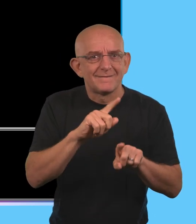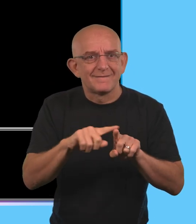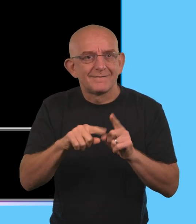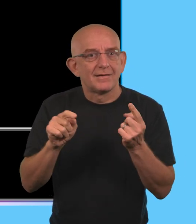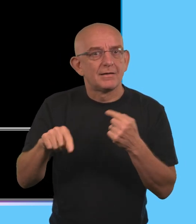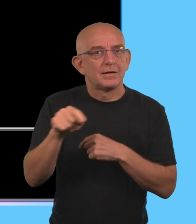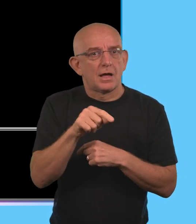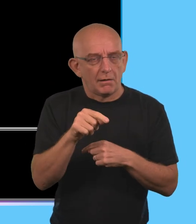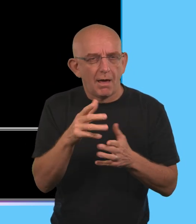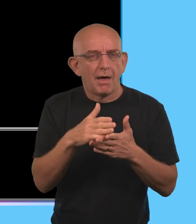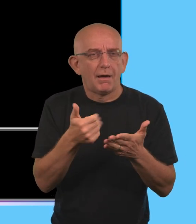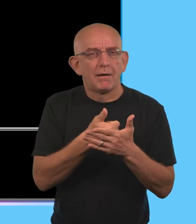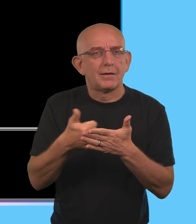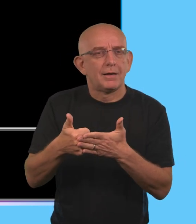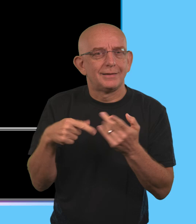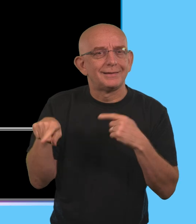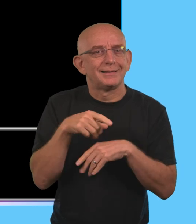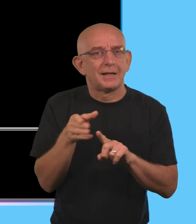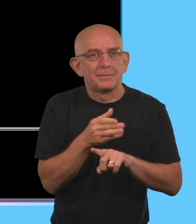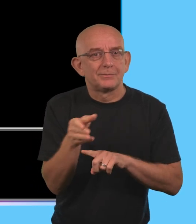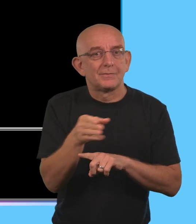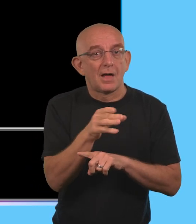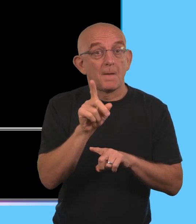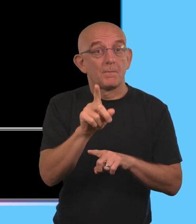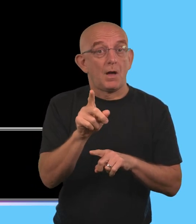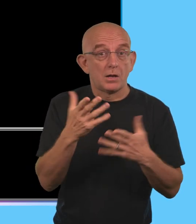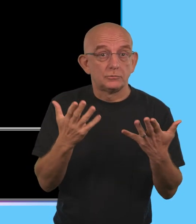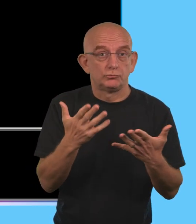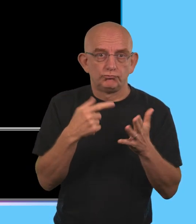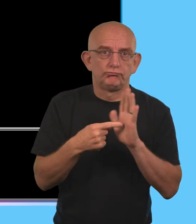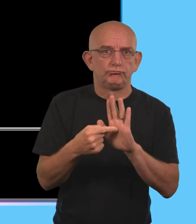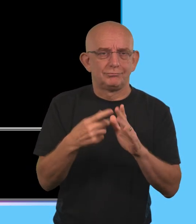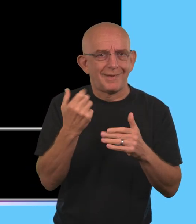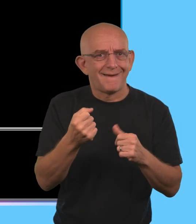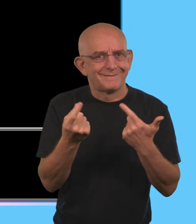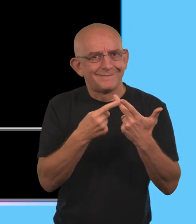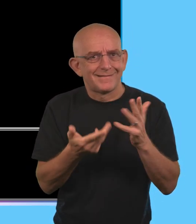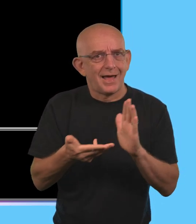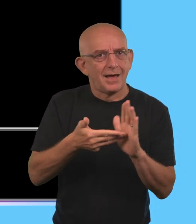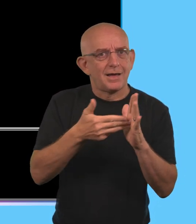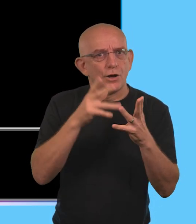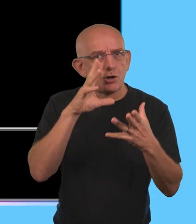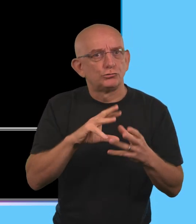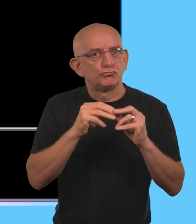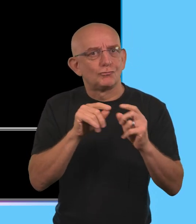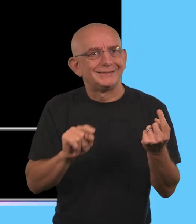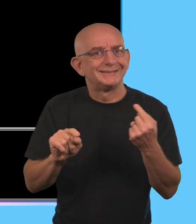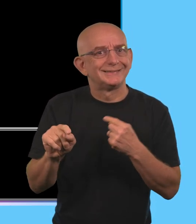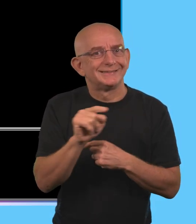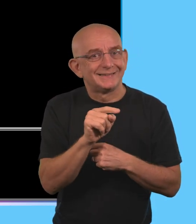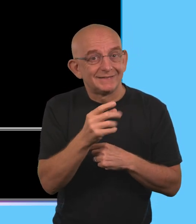We had roguelikes, we had some more traditional maze games as well. But it's really just showed how creative you can get,